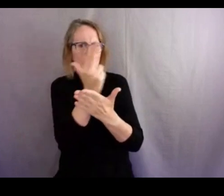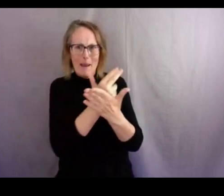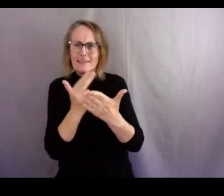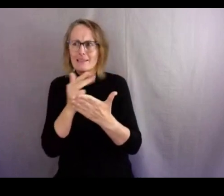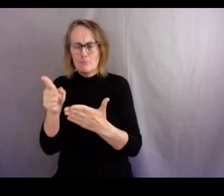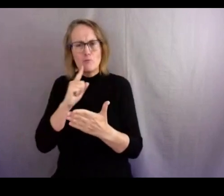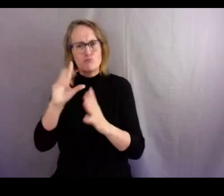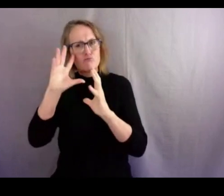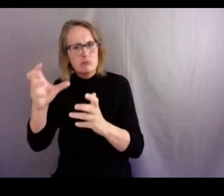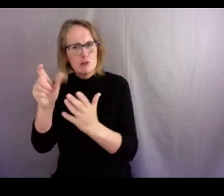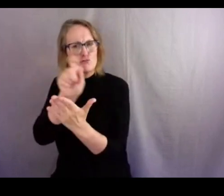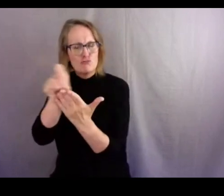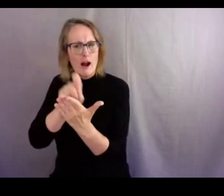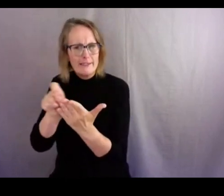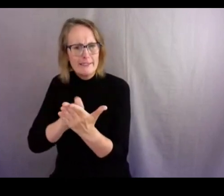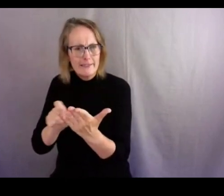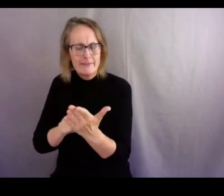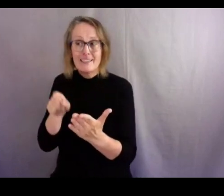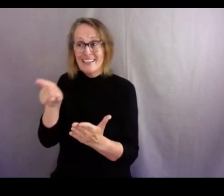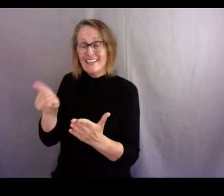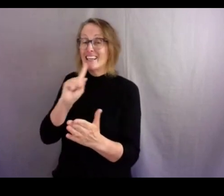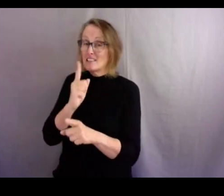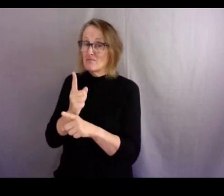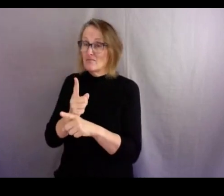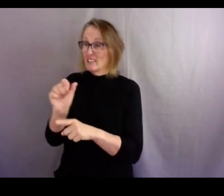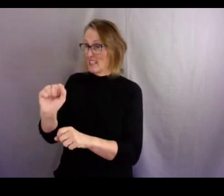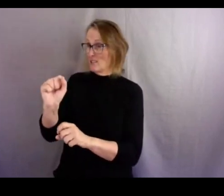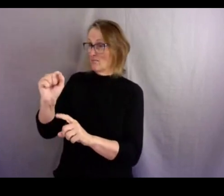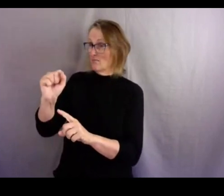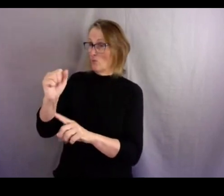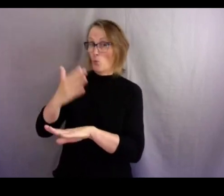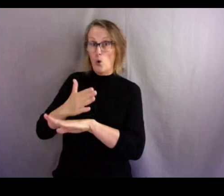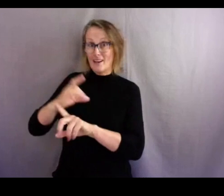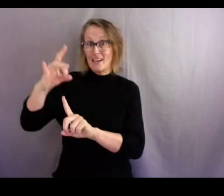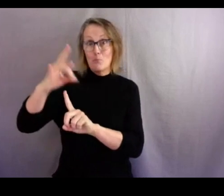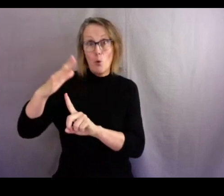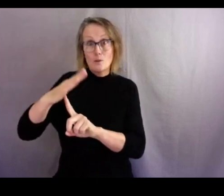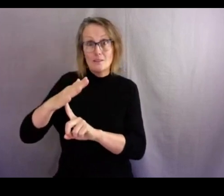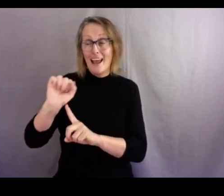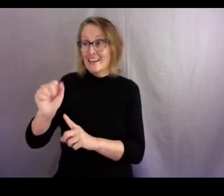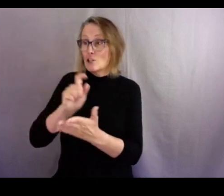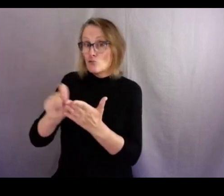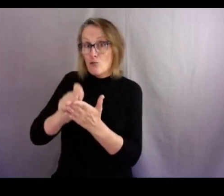Gauguin underlined the importance of his work as a whole. And his literary practise, as well as his paintings